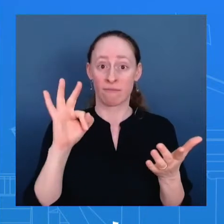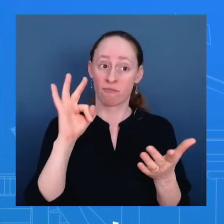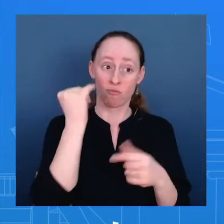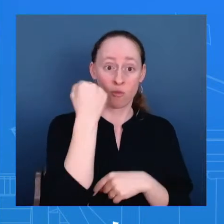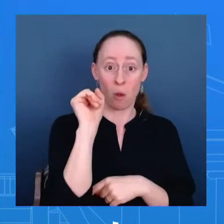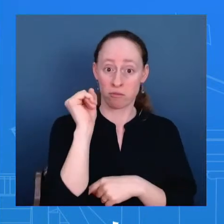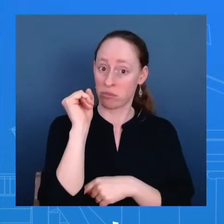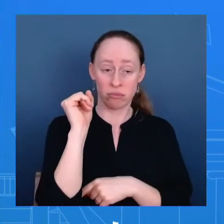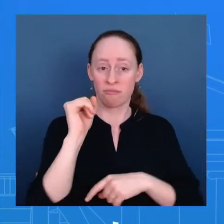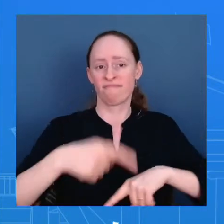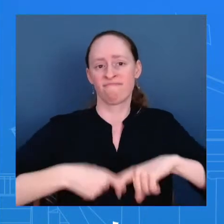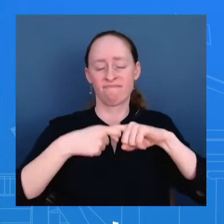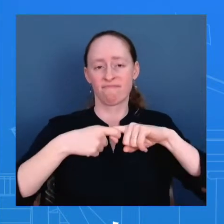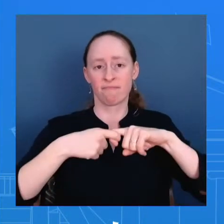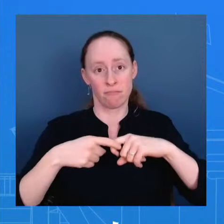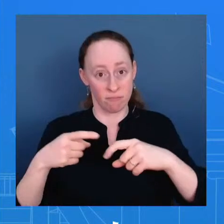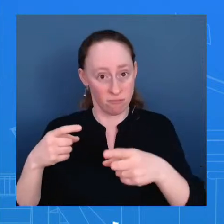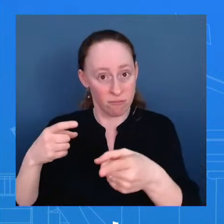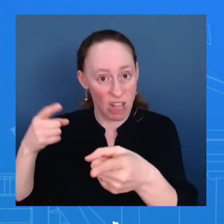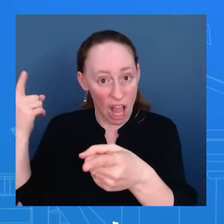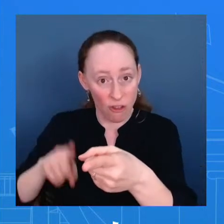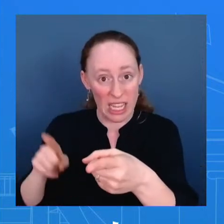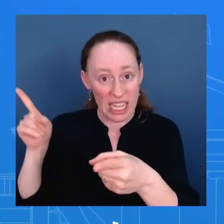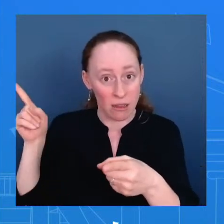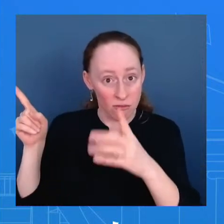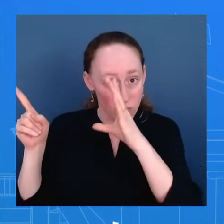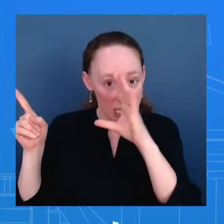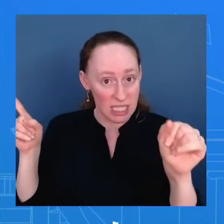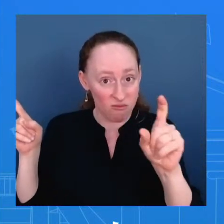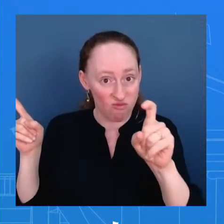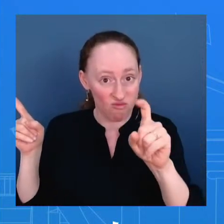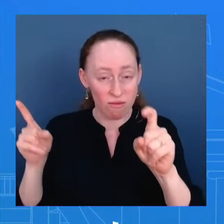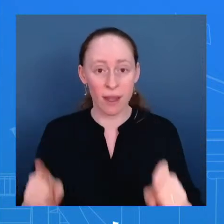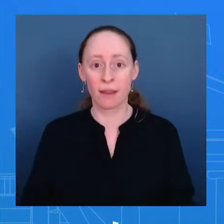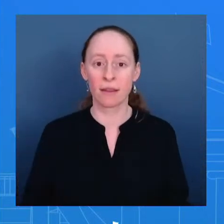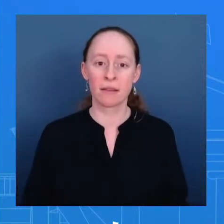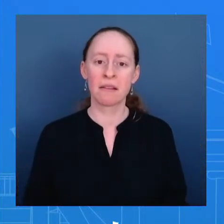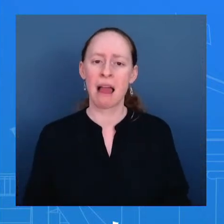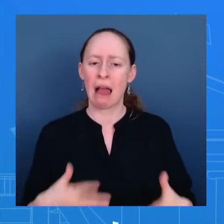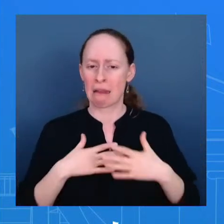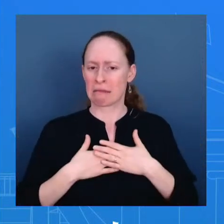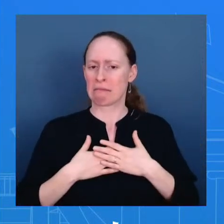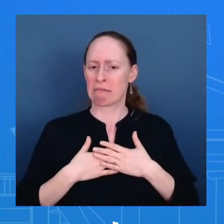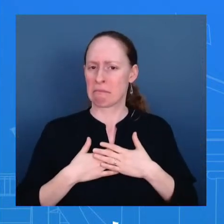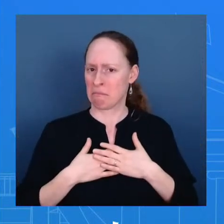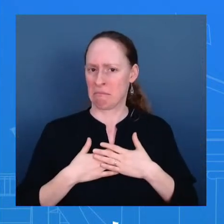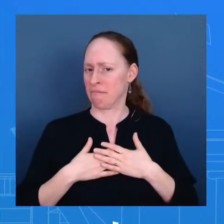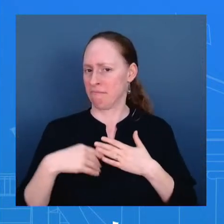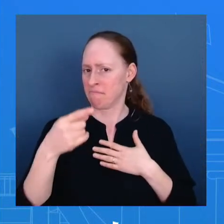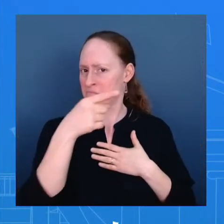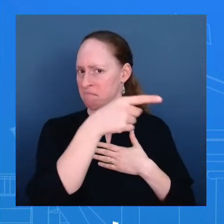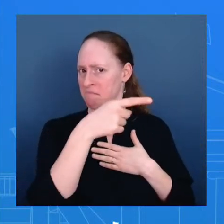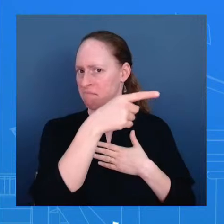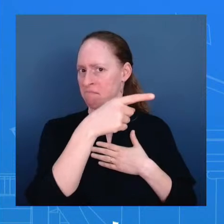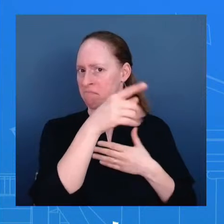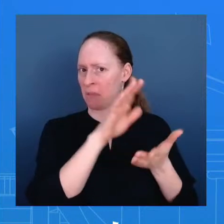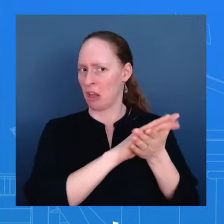handle Morehouse and let Dr. Thomas, who's -- who's been wonderful to work with as we prepare for the commencement --